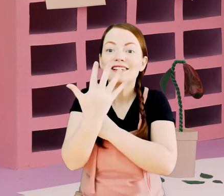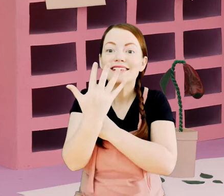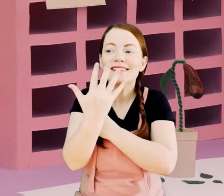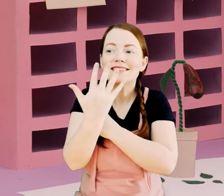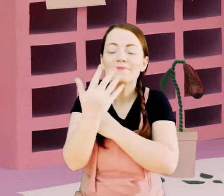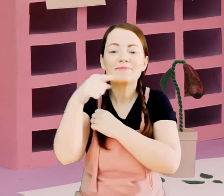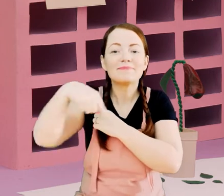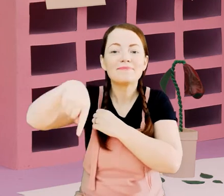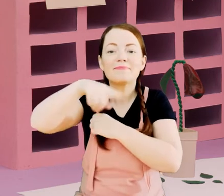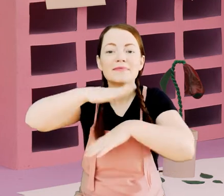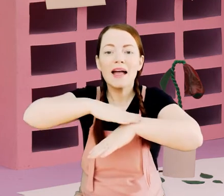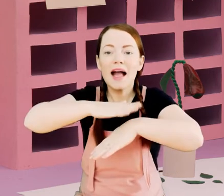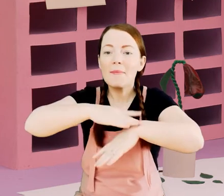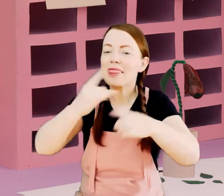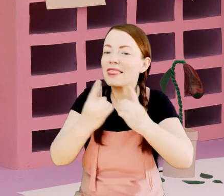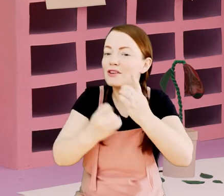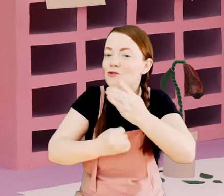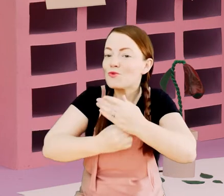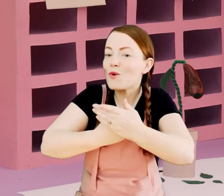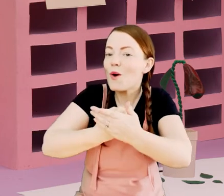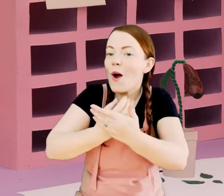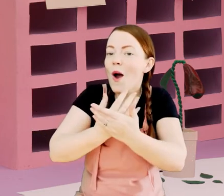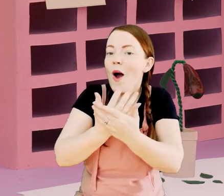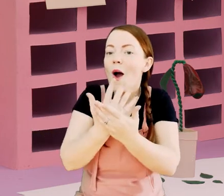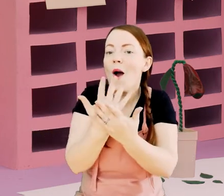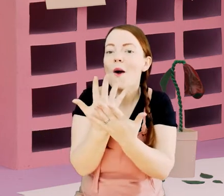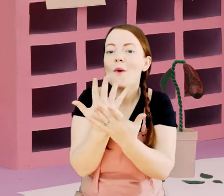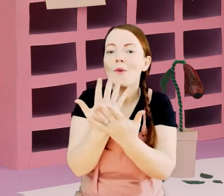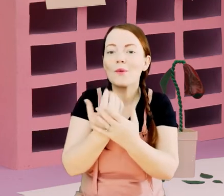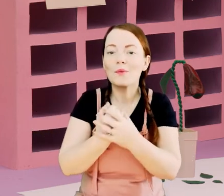A time when things begin to grow and spring into life.